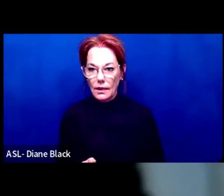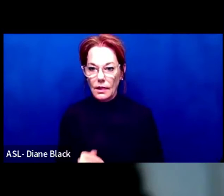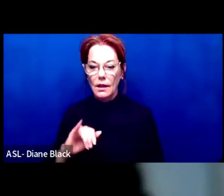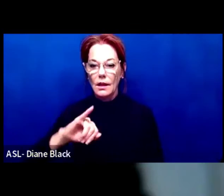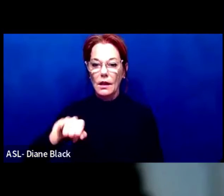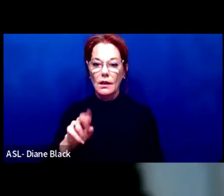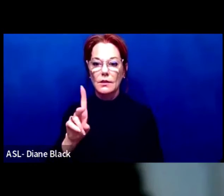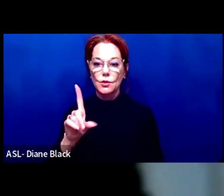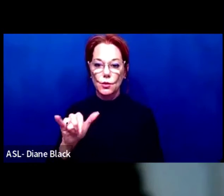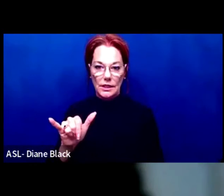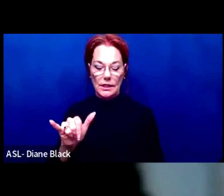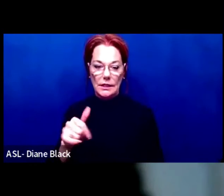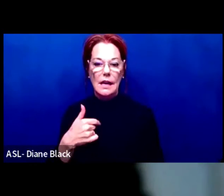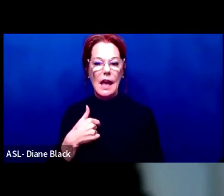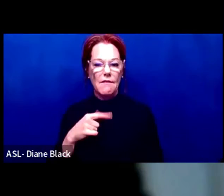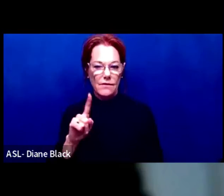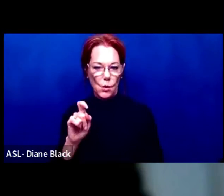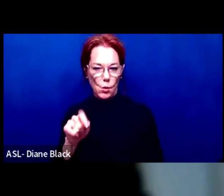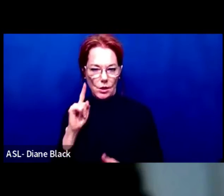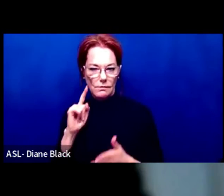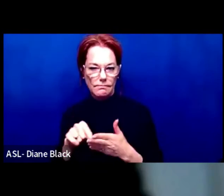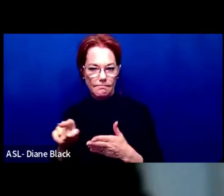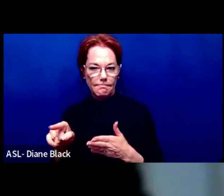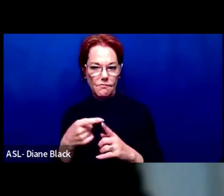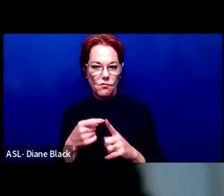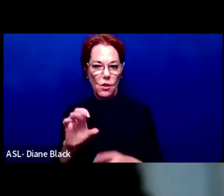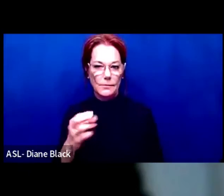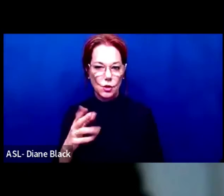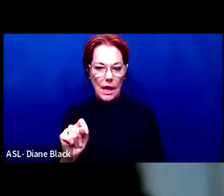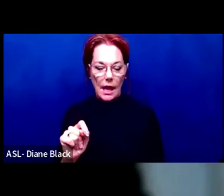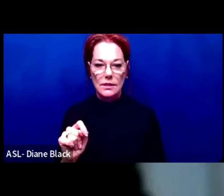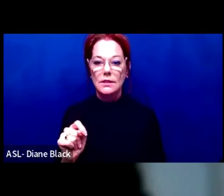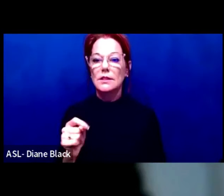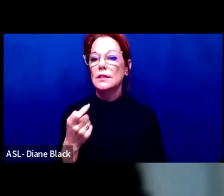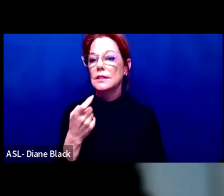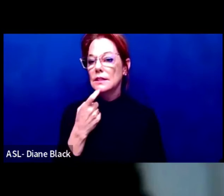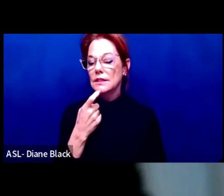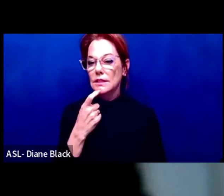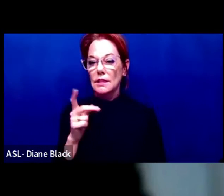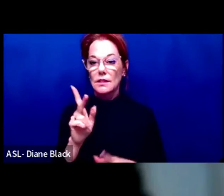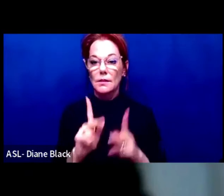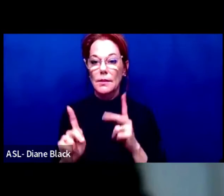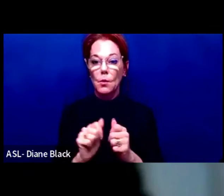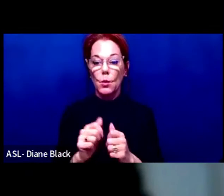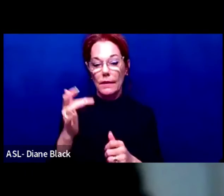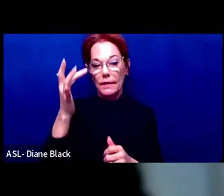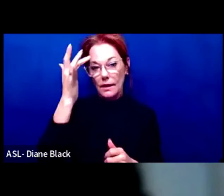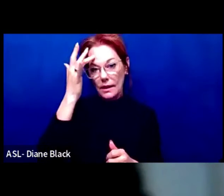question, but a question was asked, and it was noted that people with intellectual and developmental disabilities often